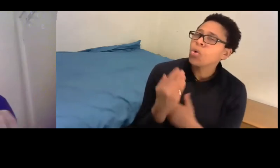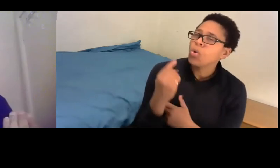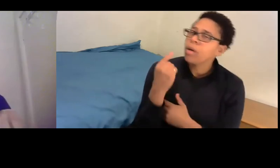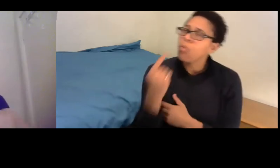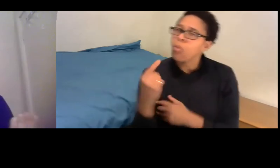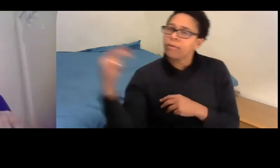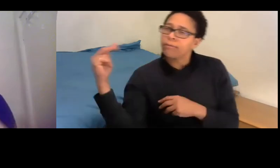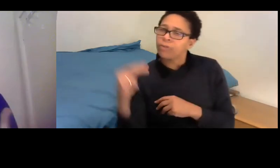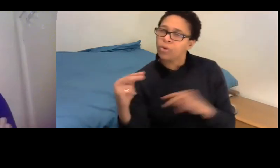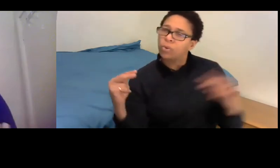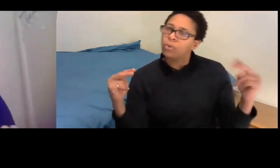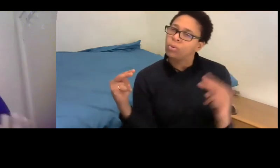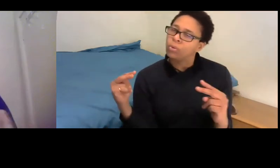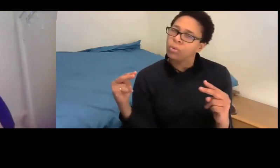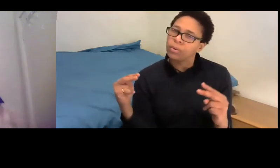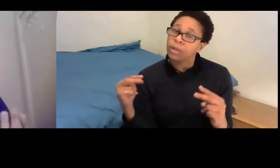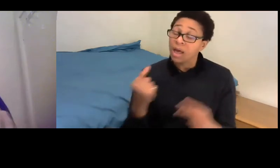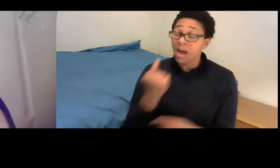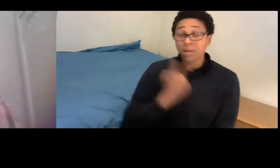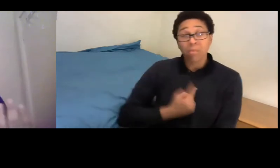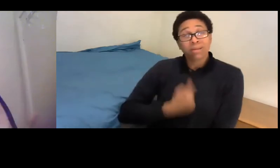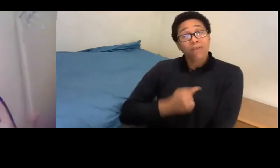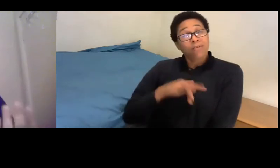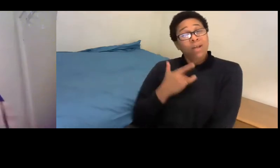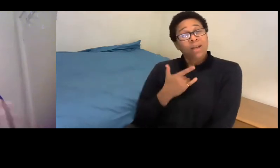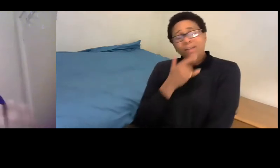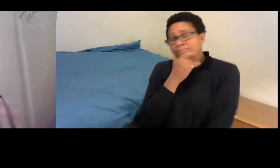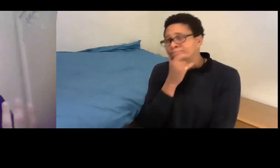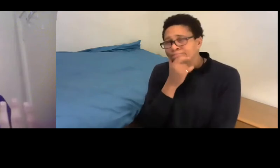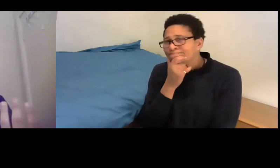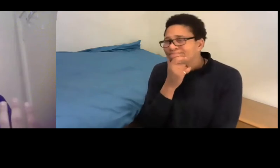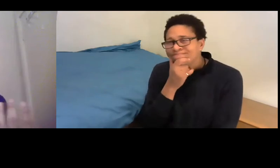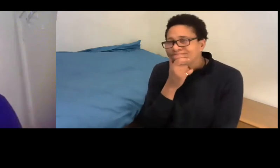don't, in my case, at least feeling like you're not really doing justice, by the way.